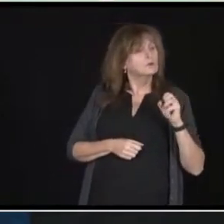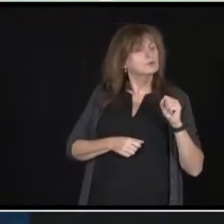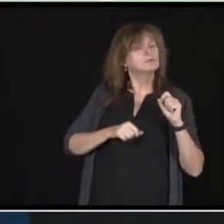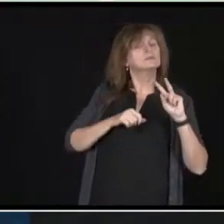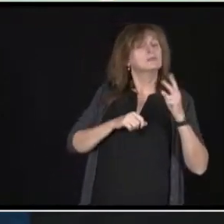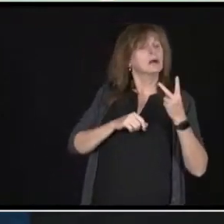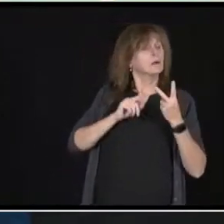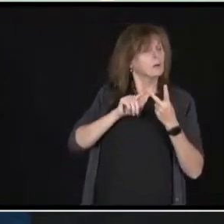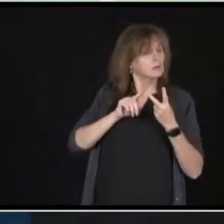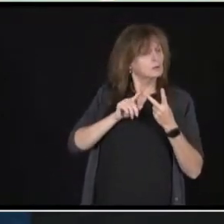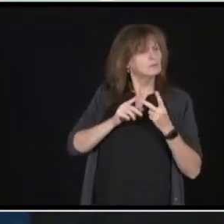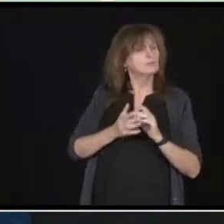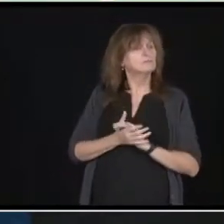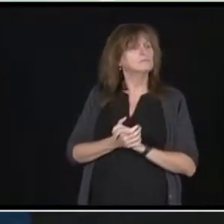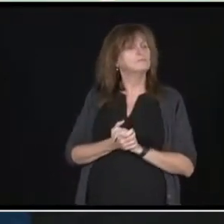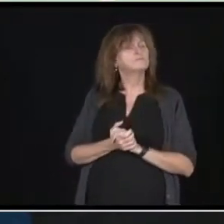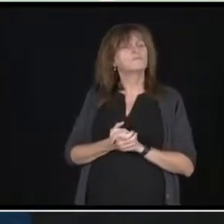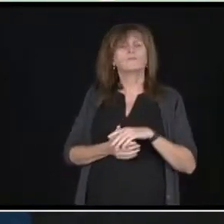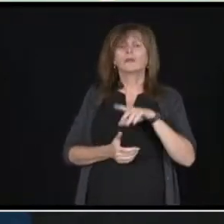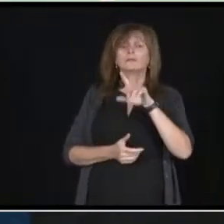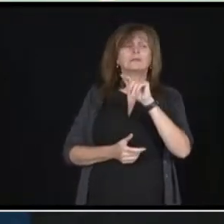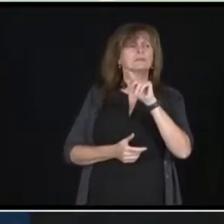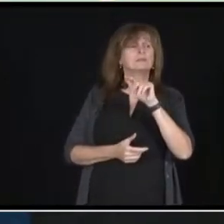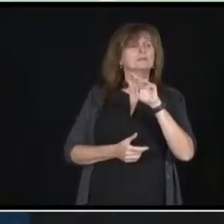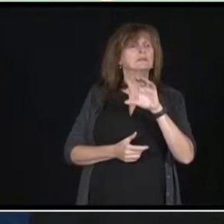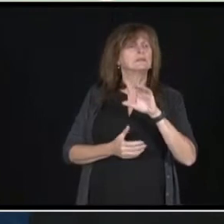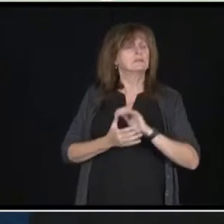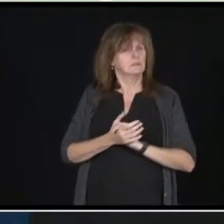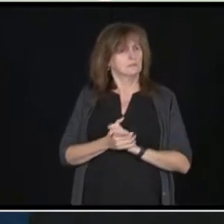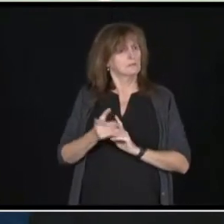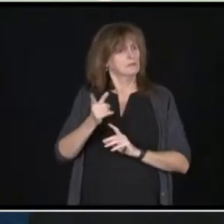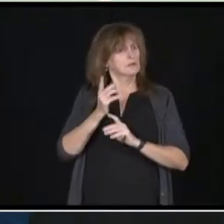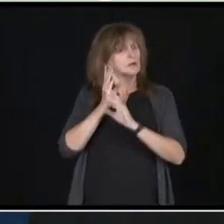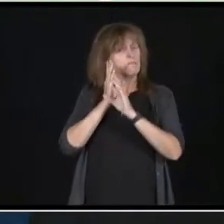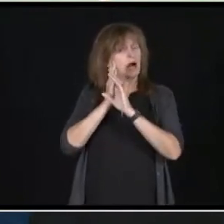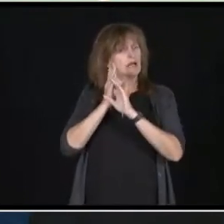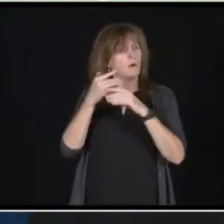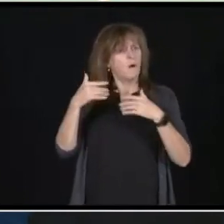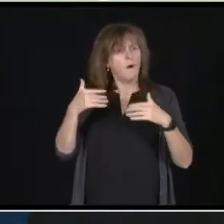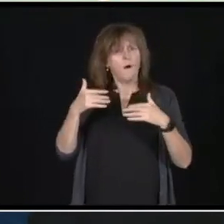My next question is about the TTC. Buses are completely packed, passengers are